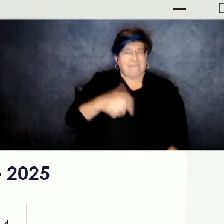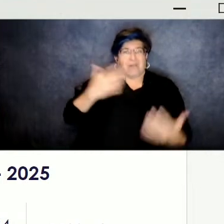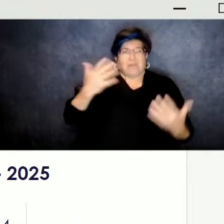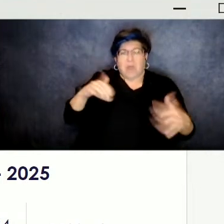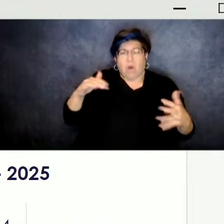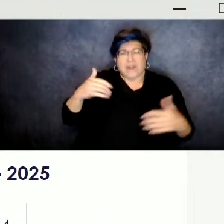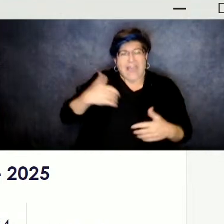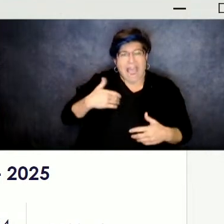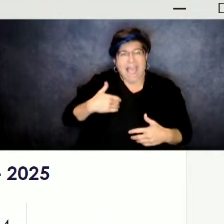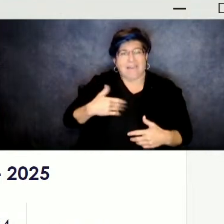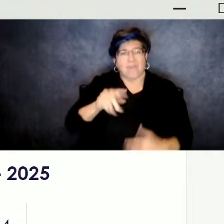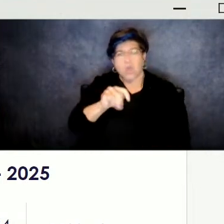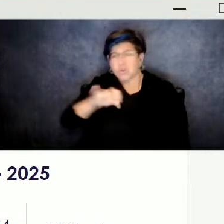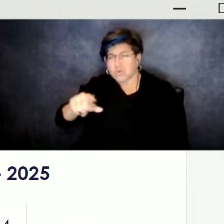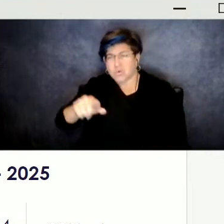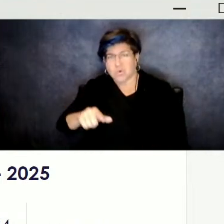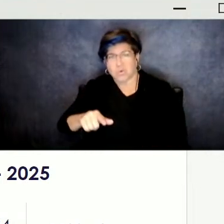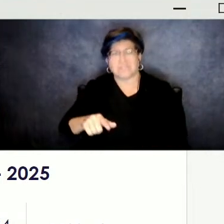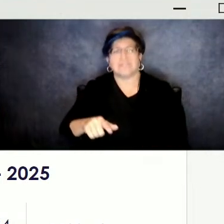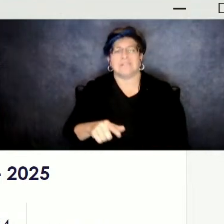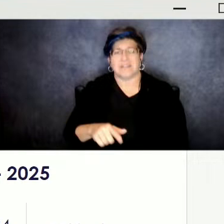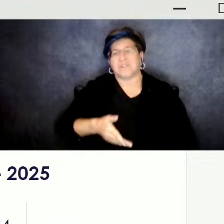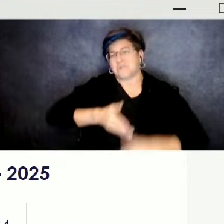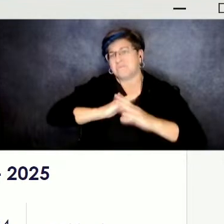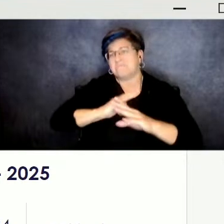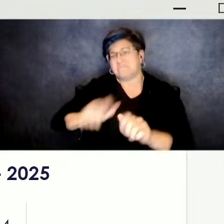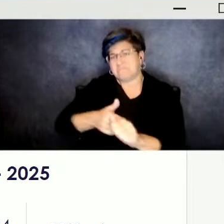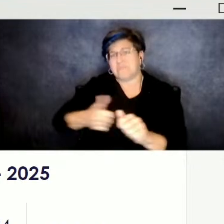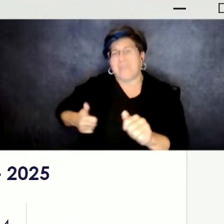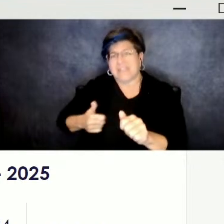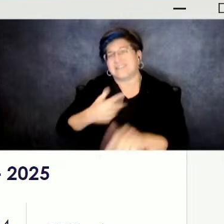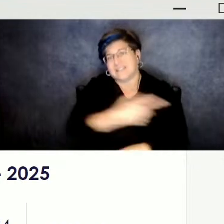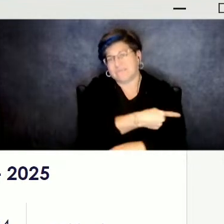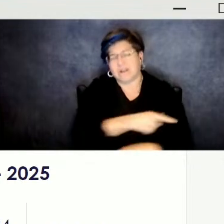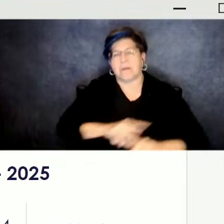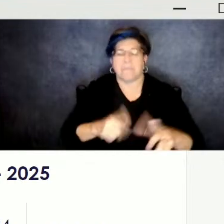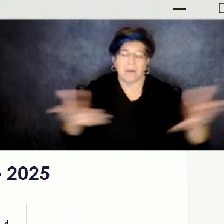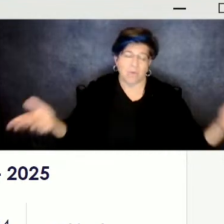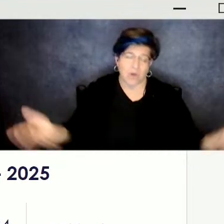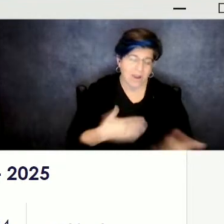I WISH WE DIDN'T HAVE TO BECAUSE WE HAVE TOOLS TO HELP US FROM HAVING TO RESPOND TO